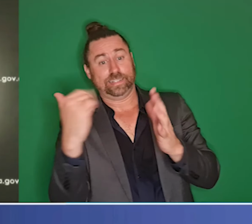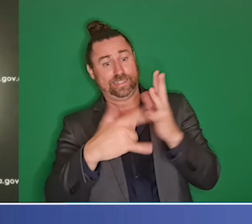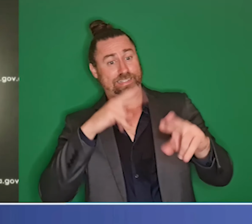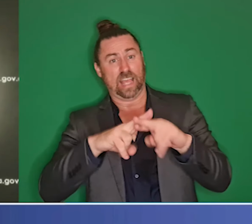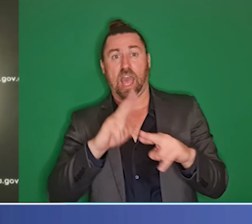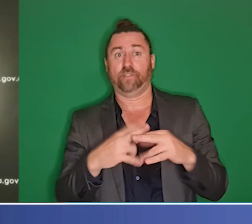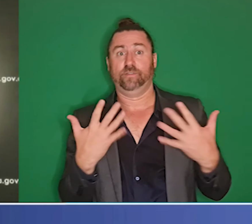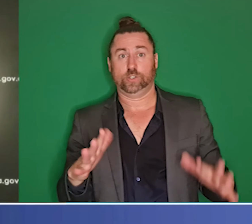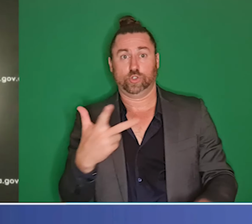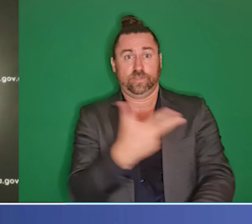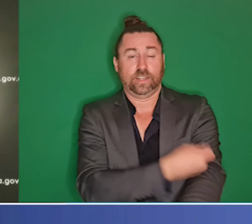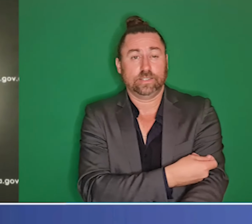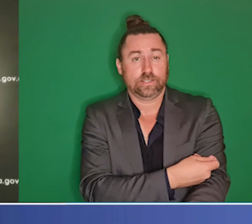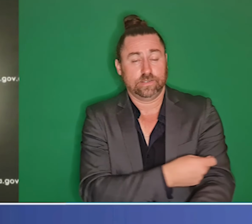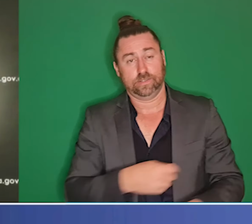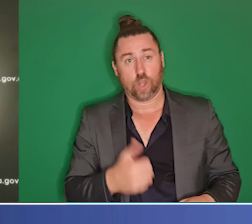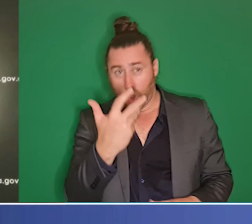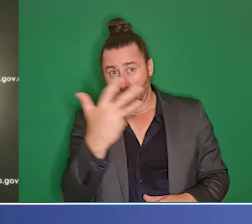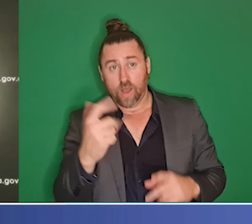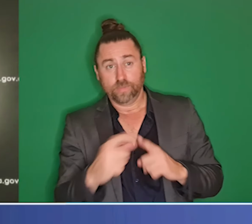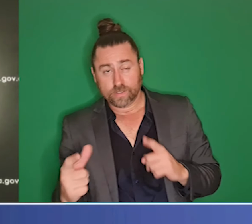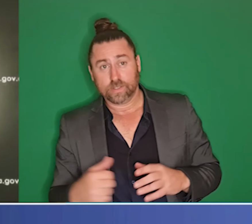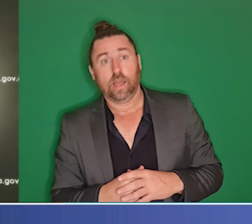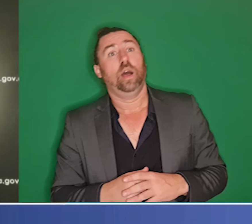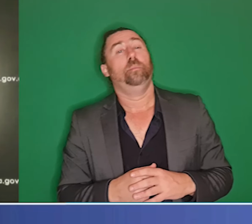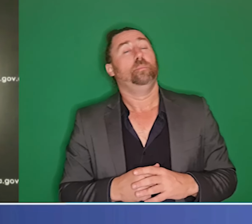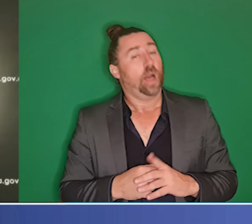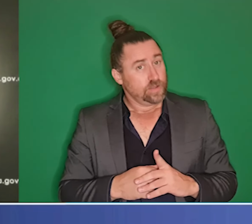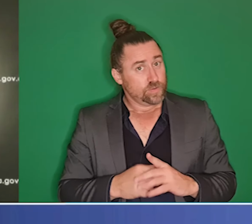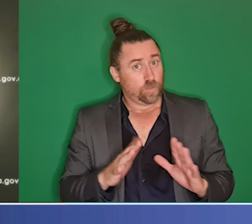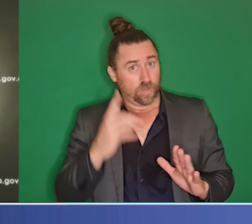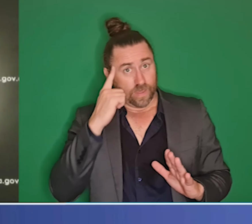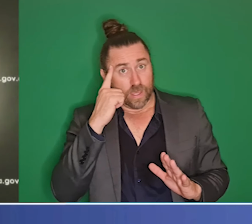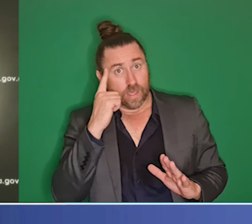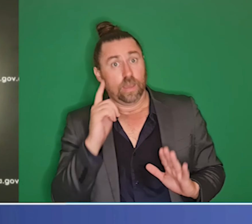We have importantly had one of the lowest rates of loss of life